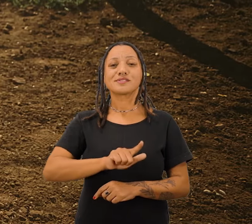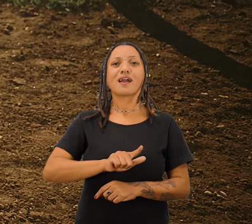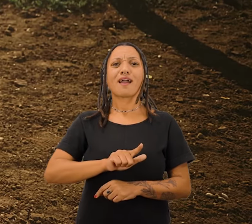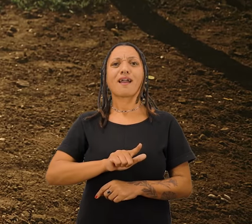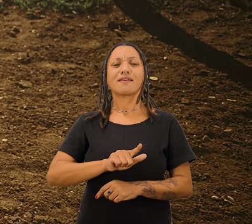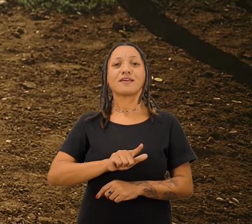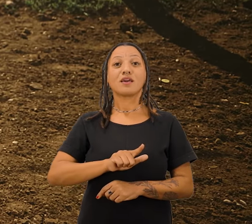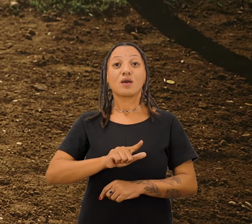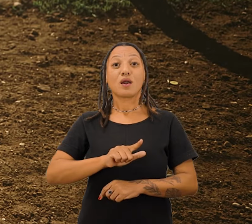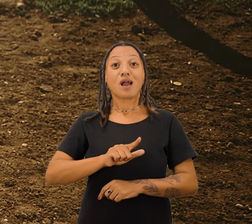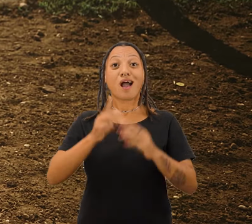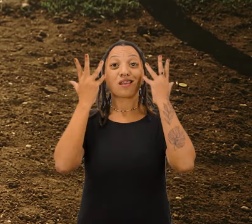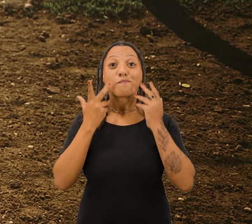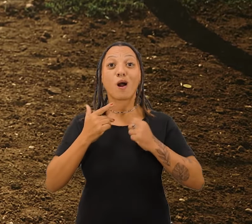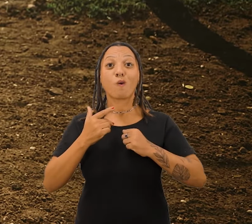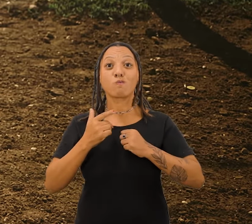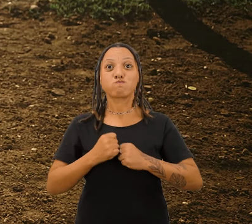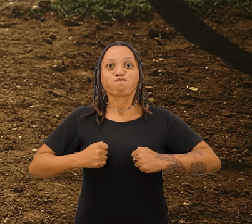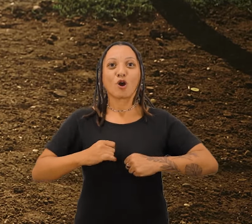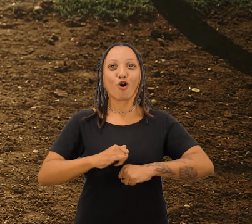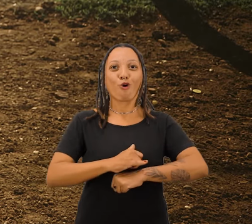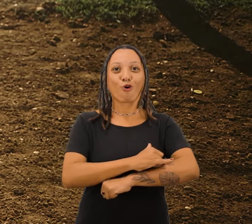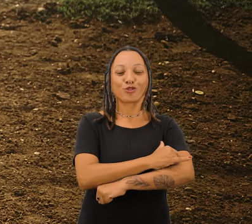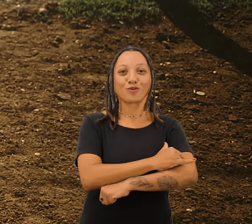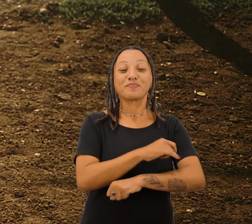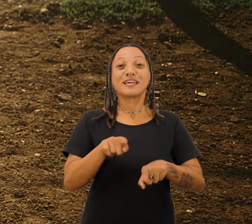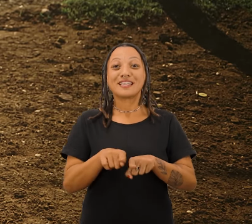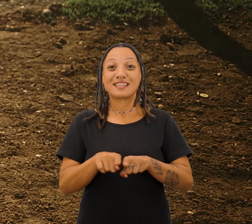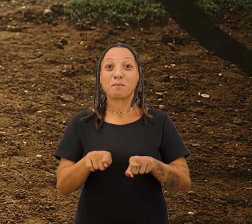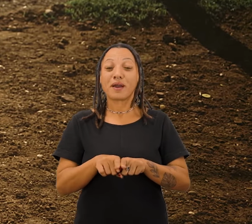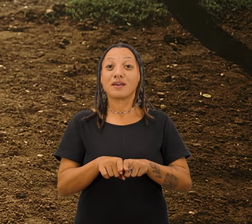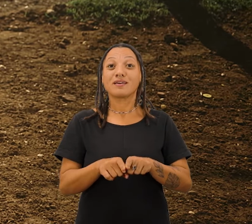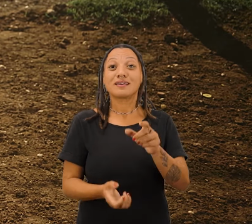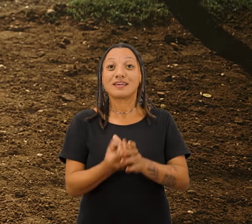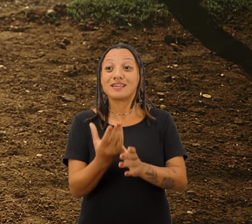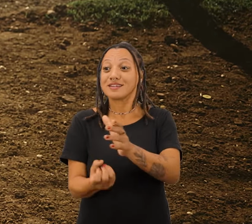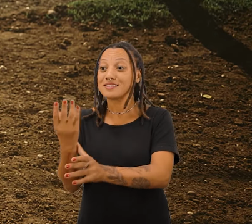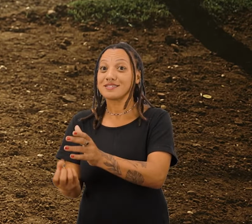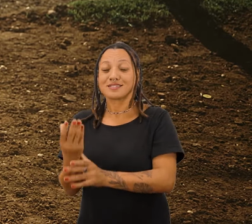With this, we can also achieve greater animal weight gain. We shorten the livestock cycle,